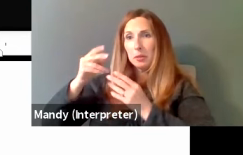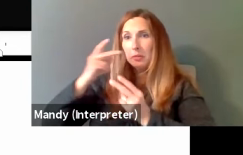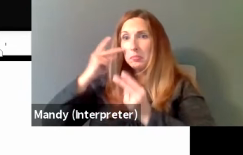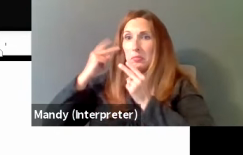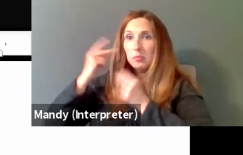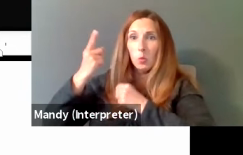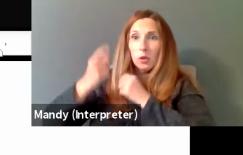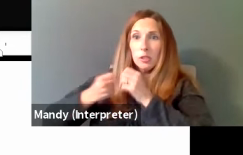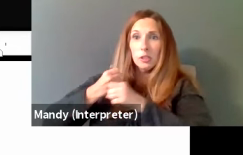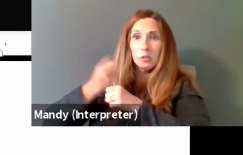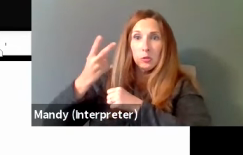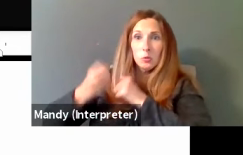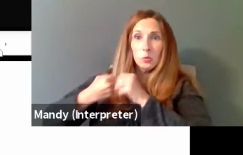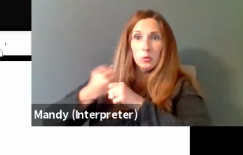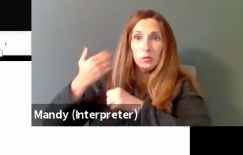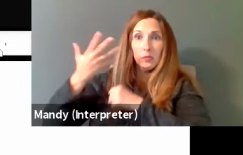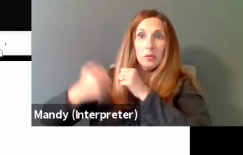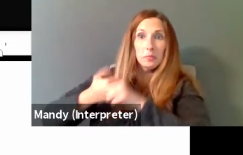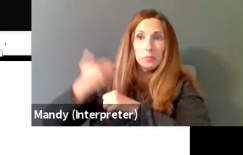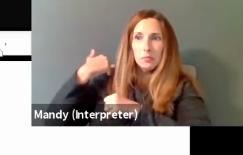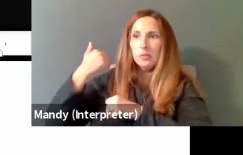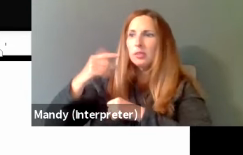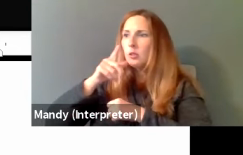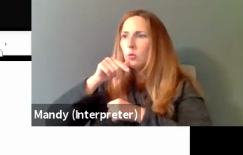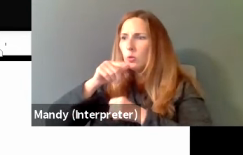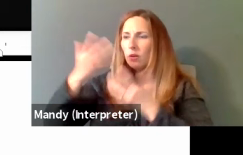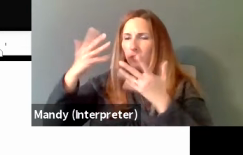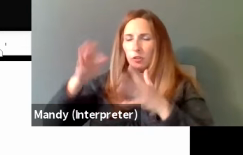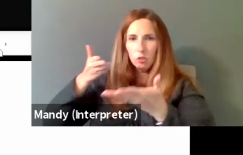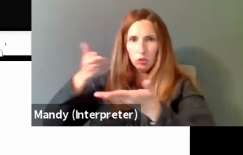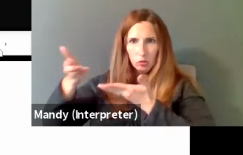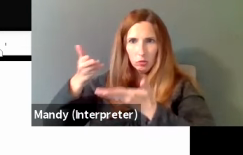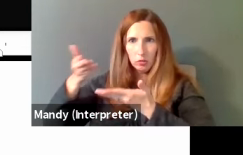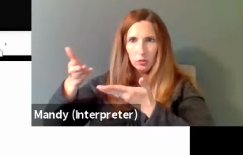who have you already serviced that were representing other cultures